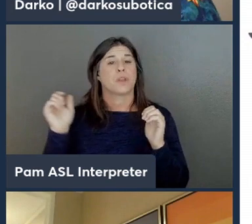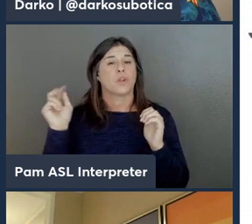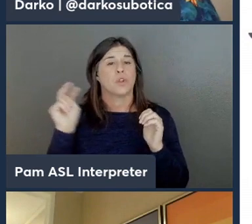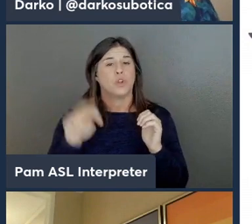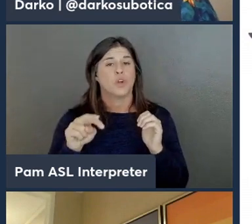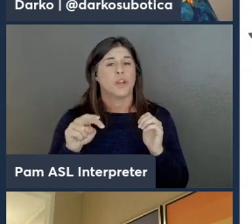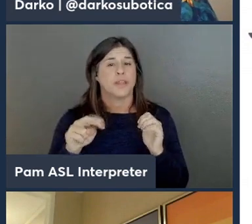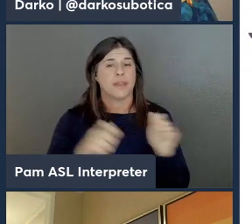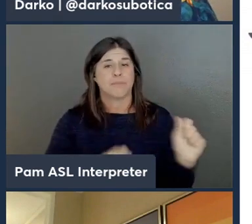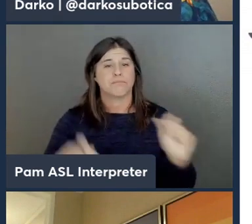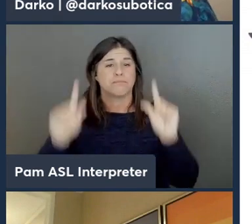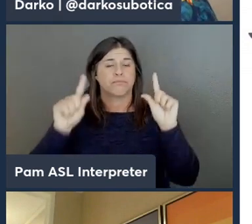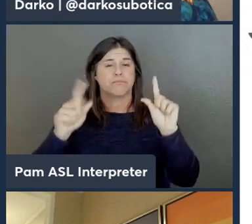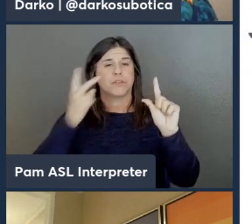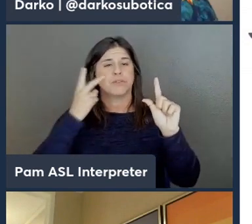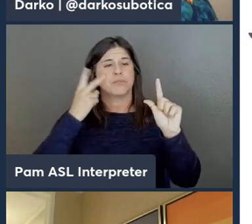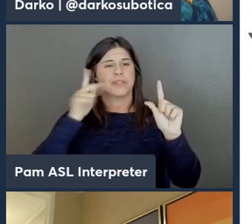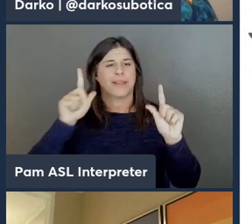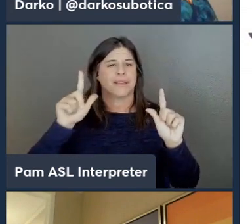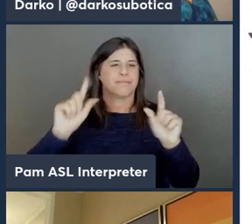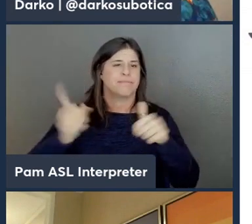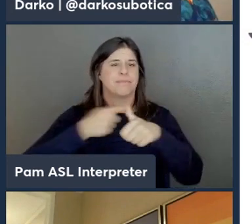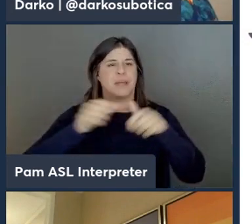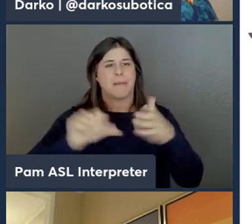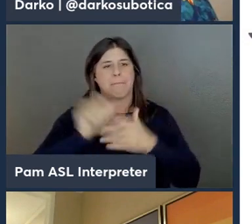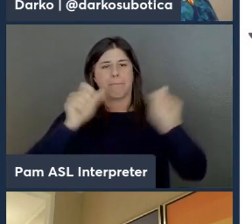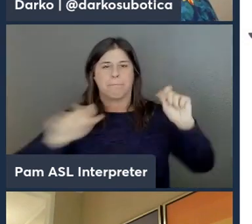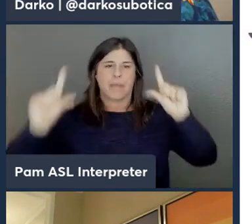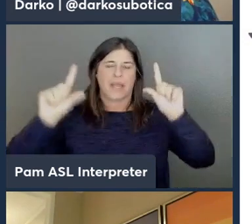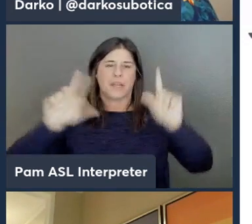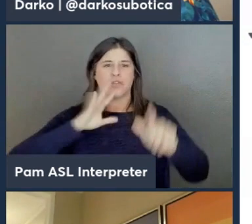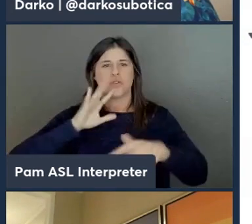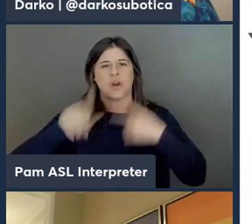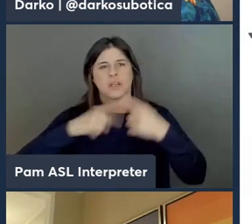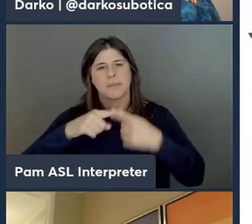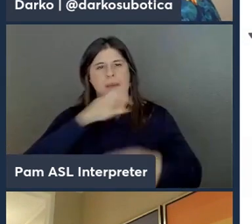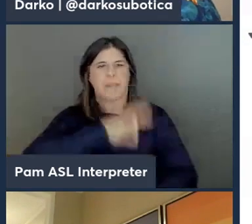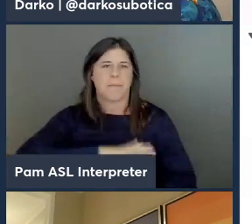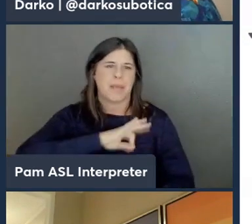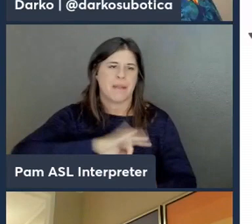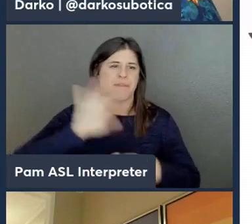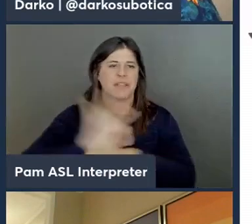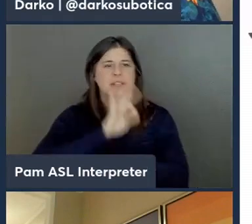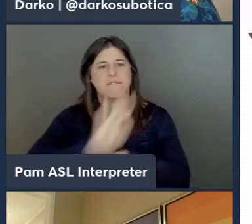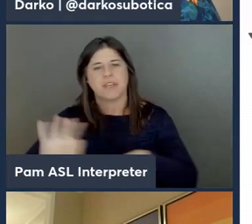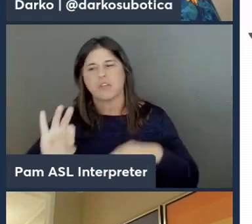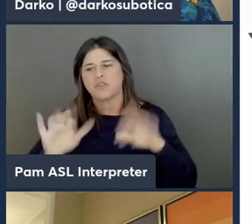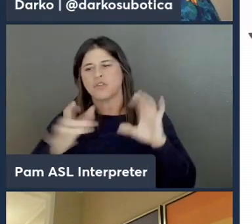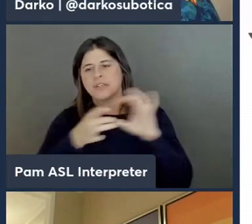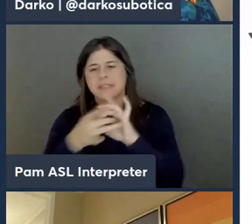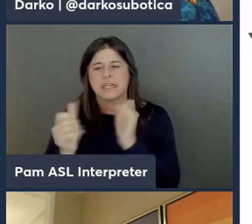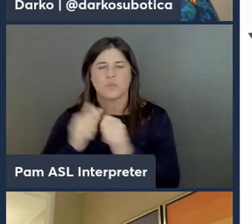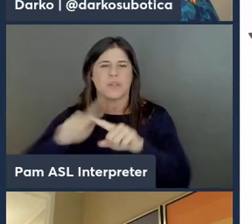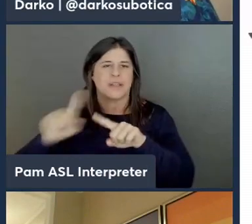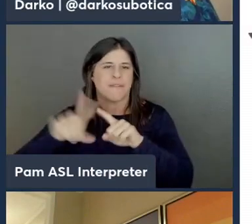you will see this learning page, which talks about the features, and benefits that links to the documentation and so forth.